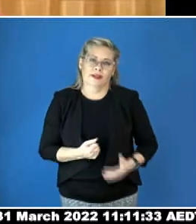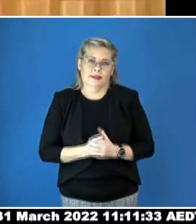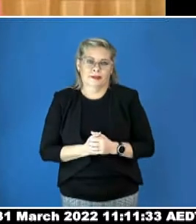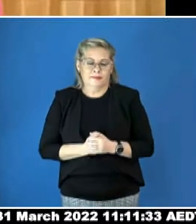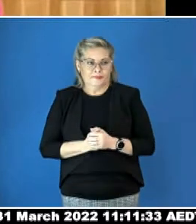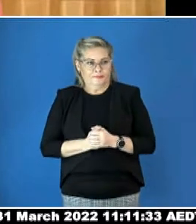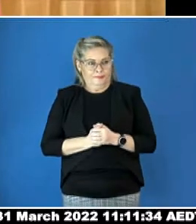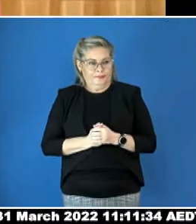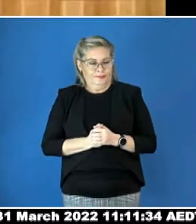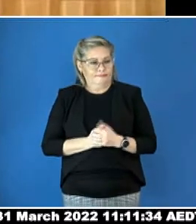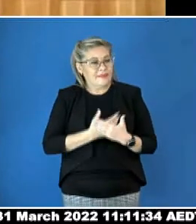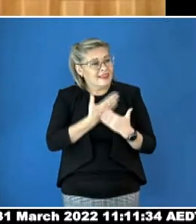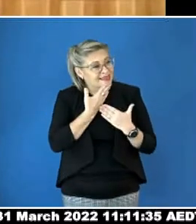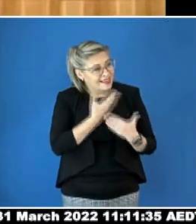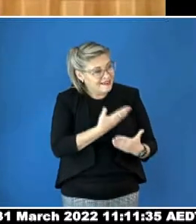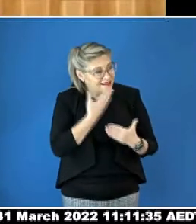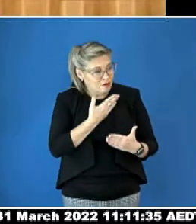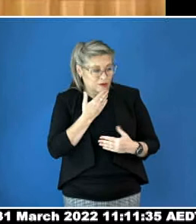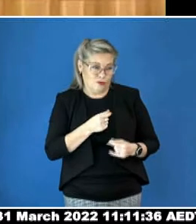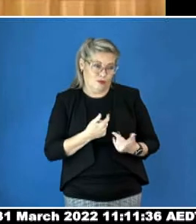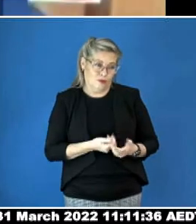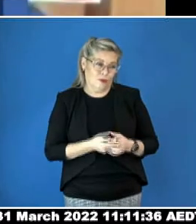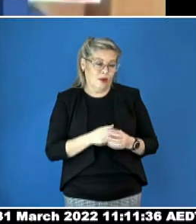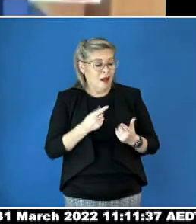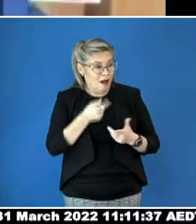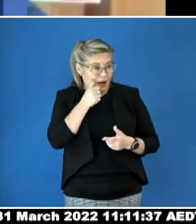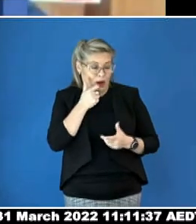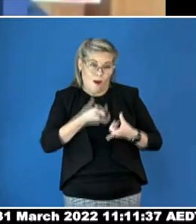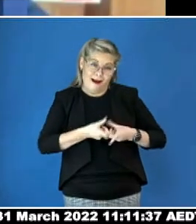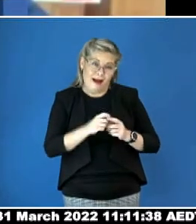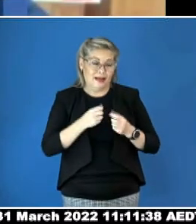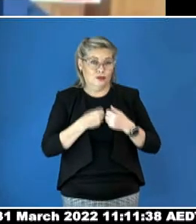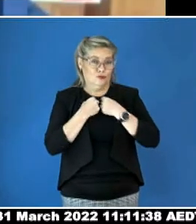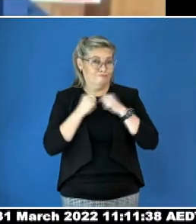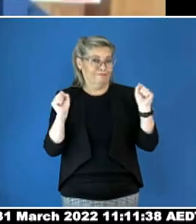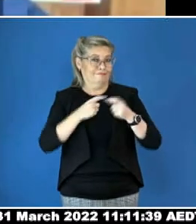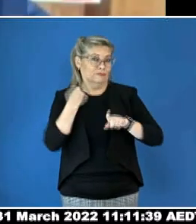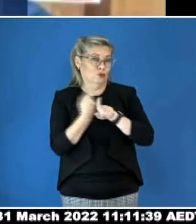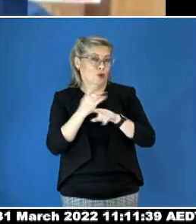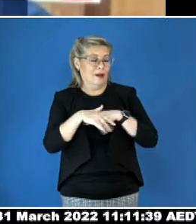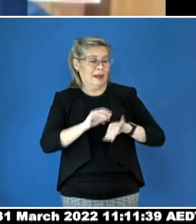to talk about and to tell the Royal Commission. Mmm. MS EASTMAN: But thank you very much for sharing that experience.